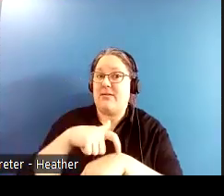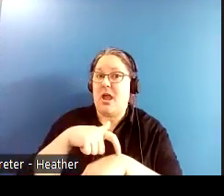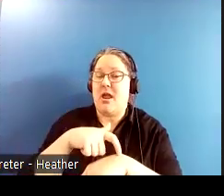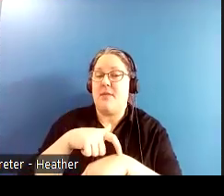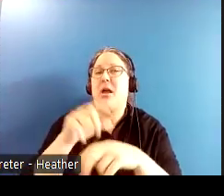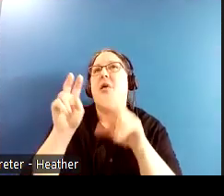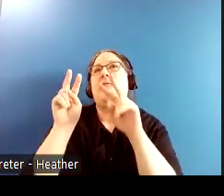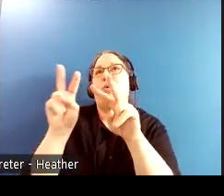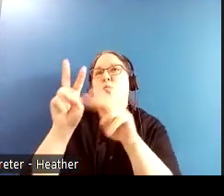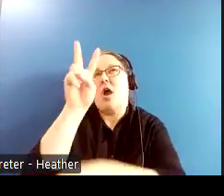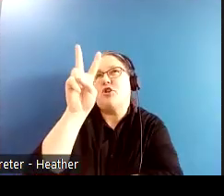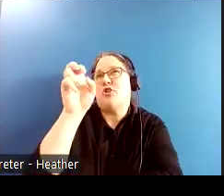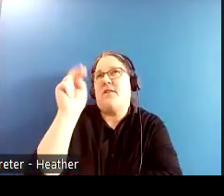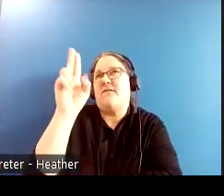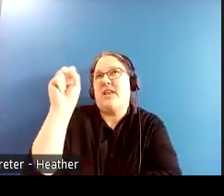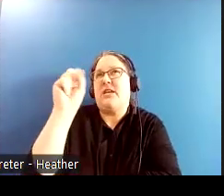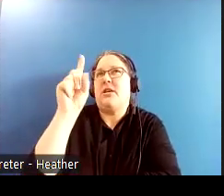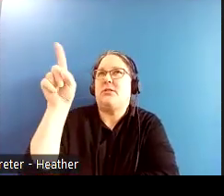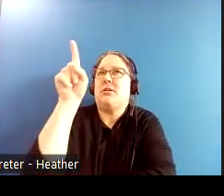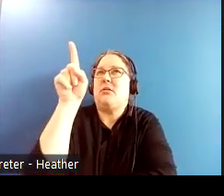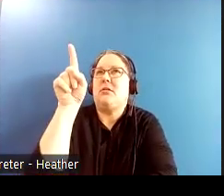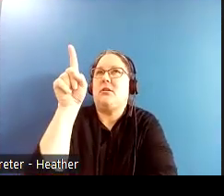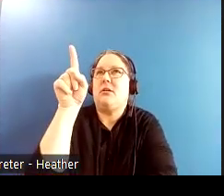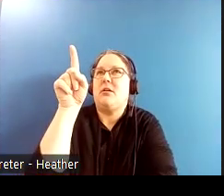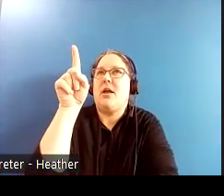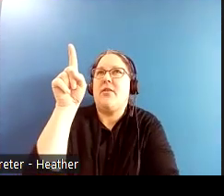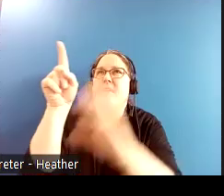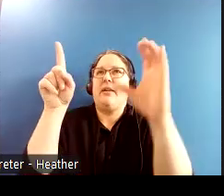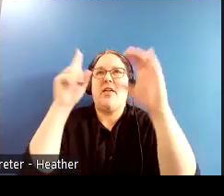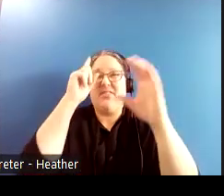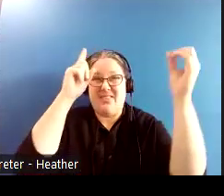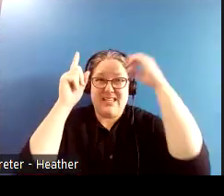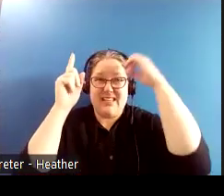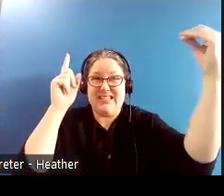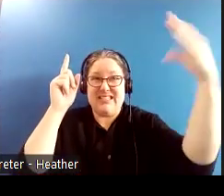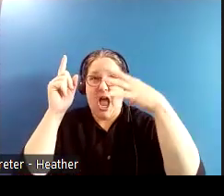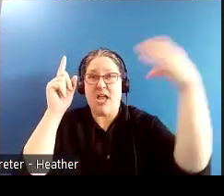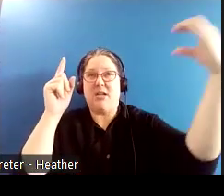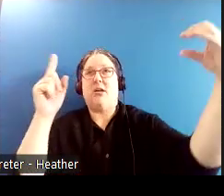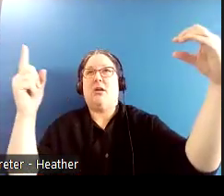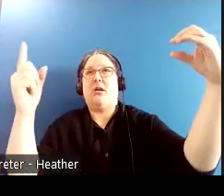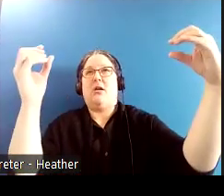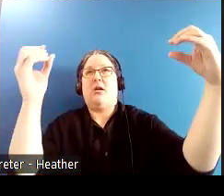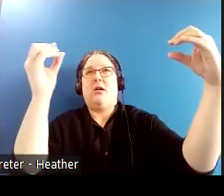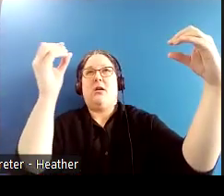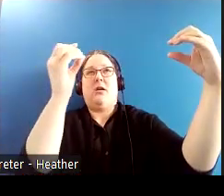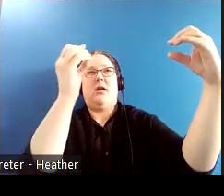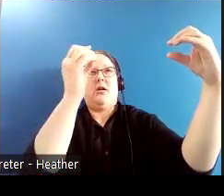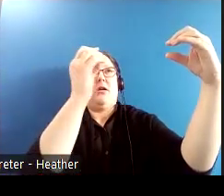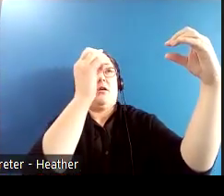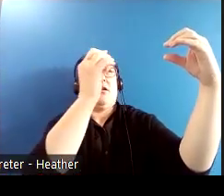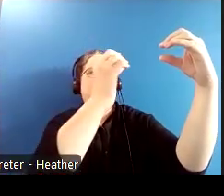Venus cross uh over the sun. And you can measure how long Venus's shadow takes to traverse the sun.